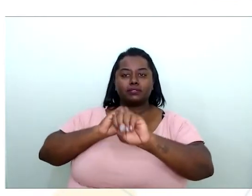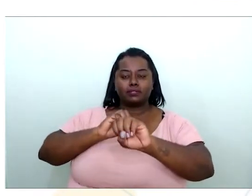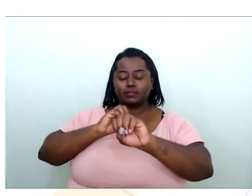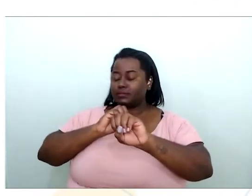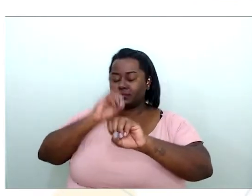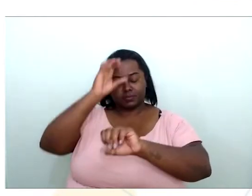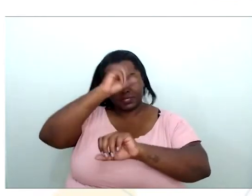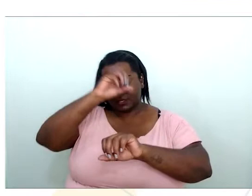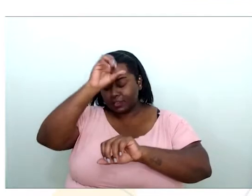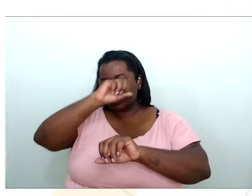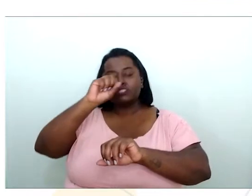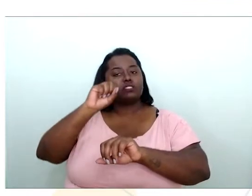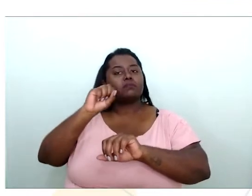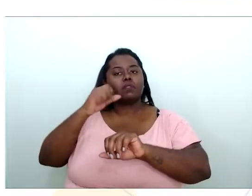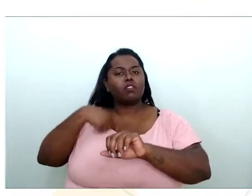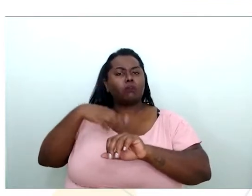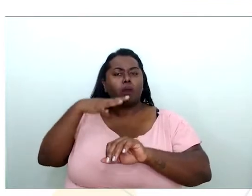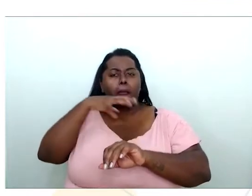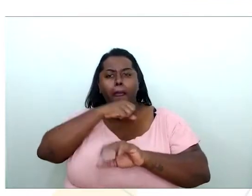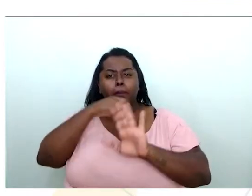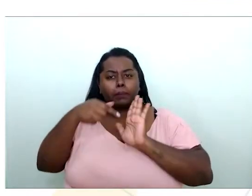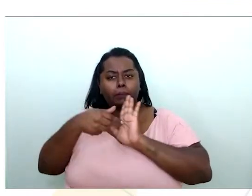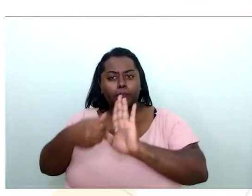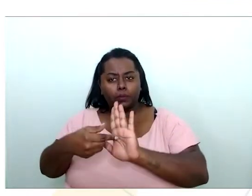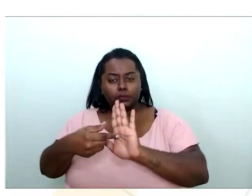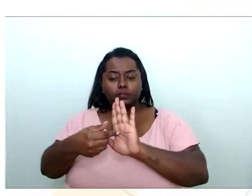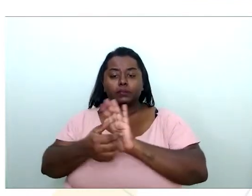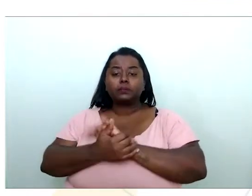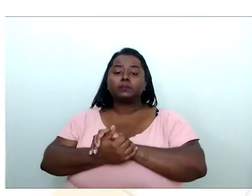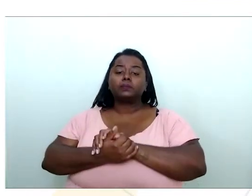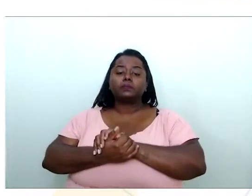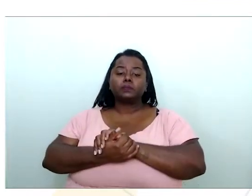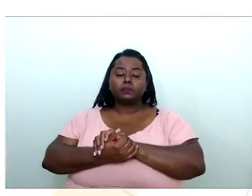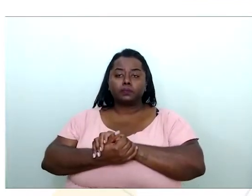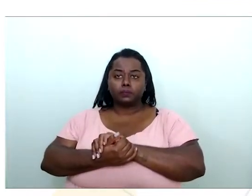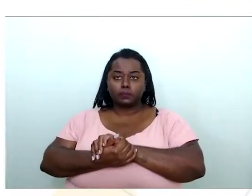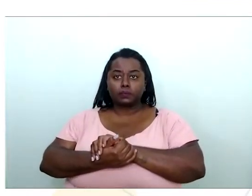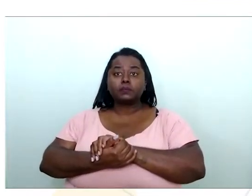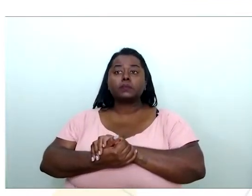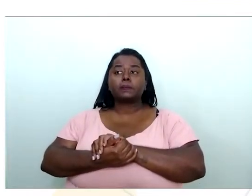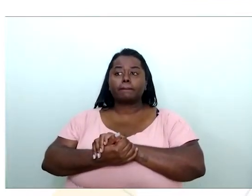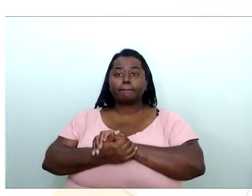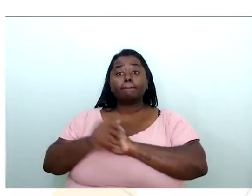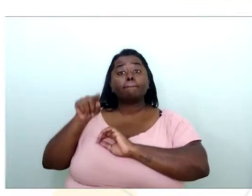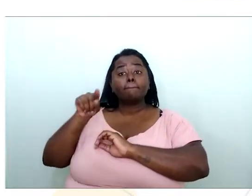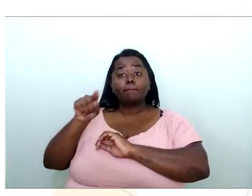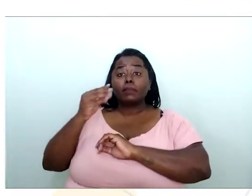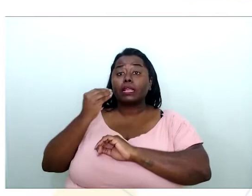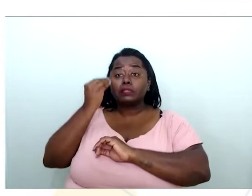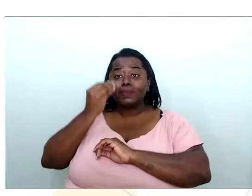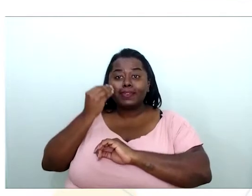begin let me just go through it quickly now in designing that experience that